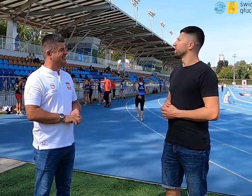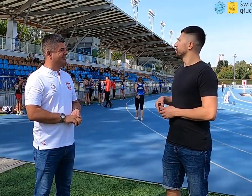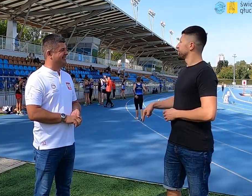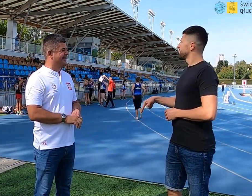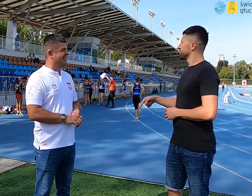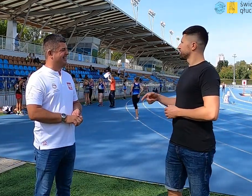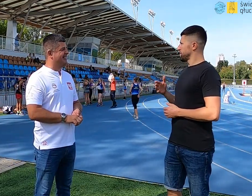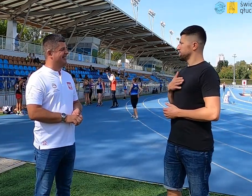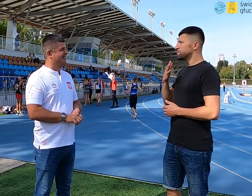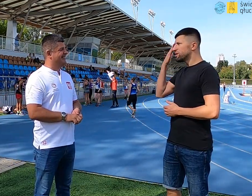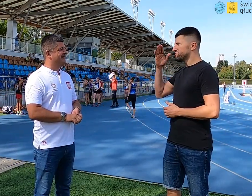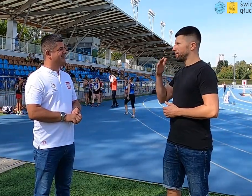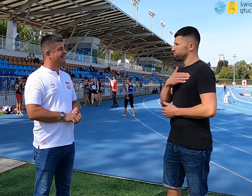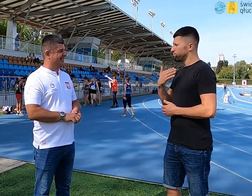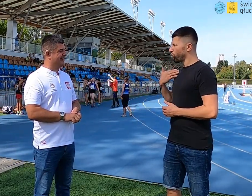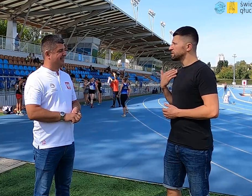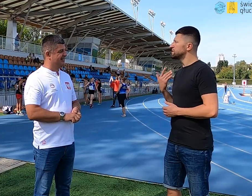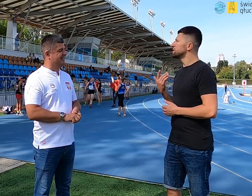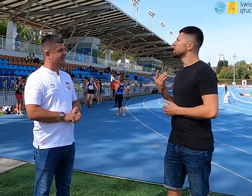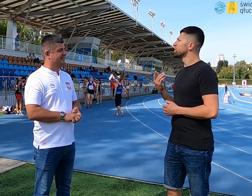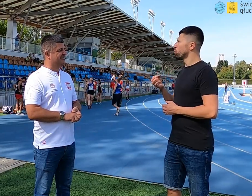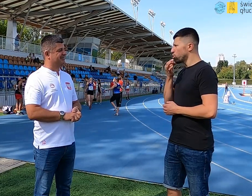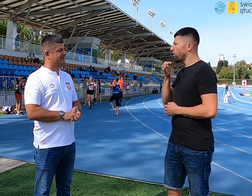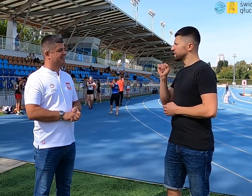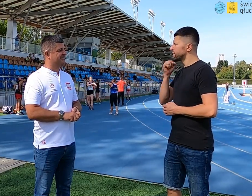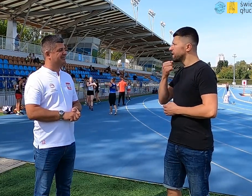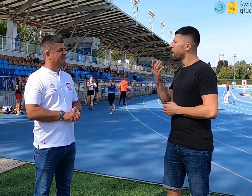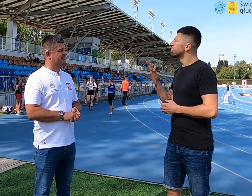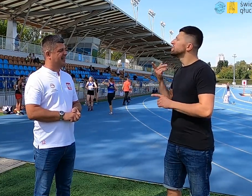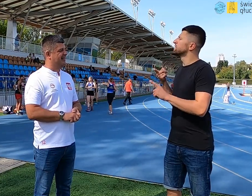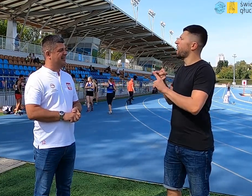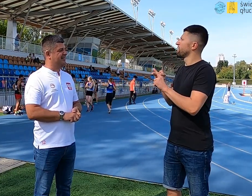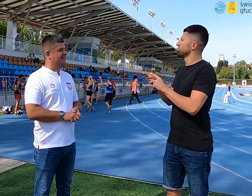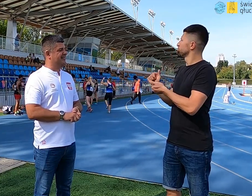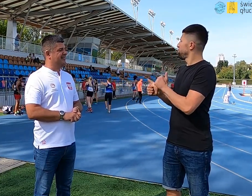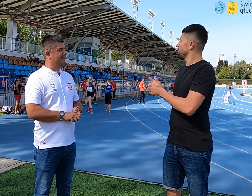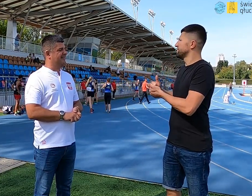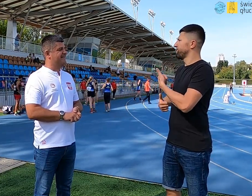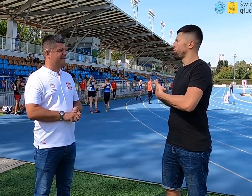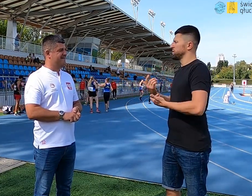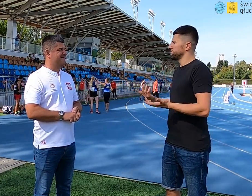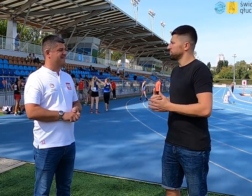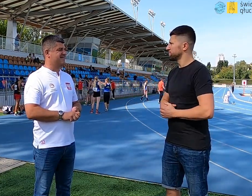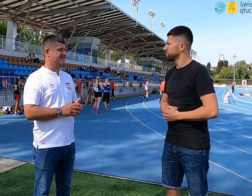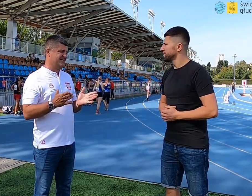We have the Junior and Senior Polish Championships. What is the purpose of these competitions?